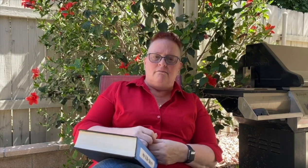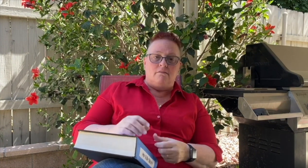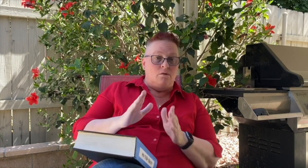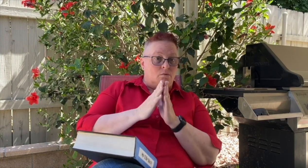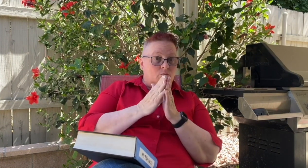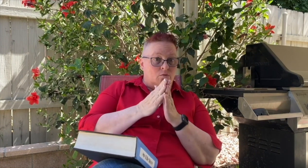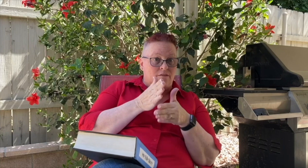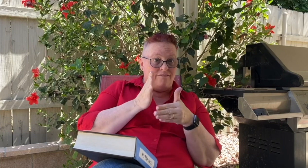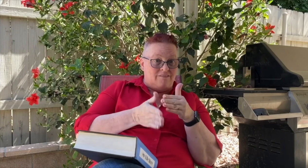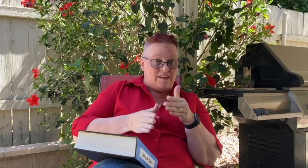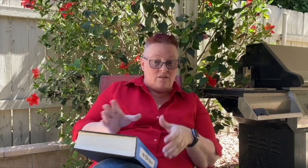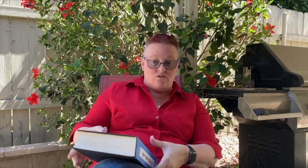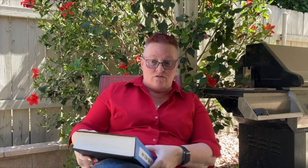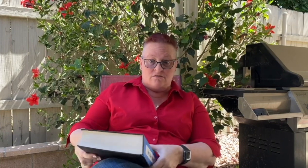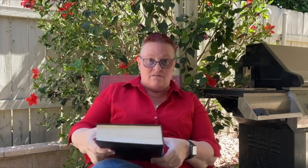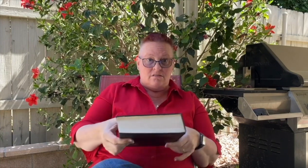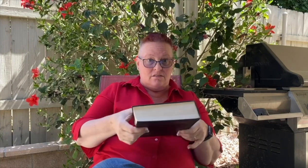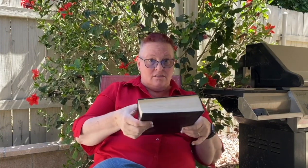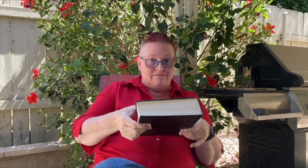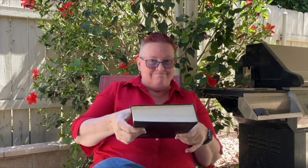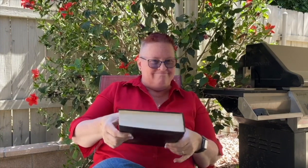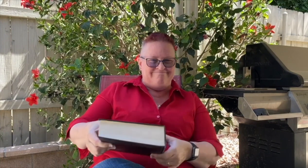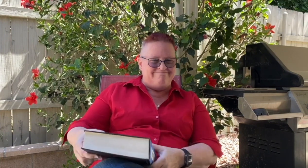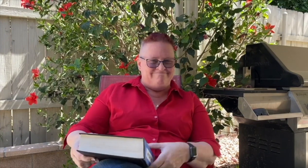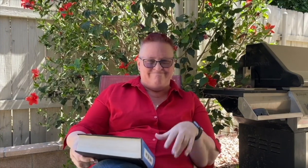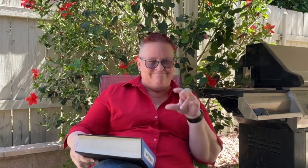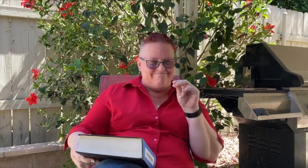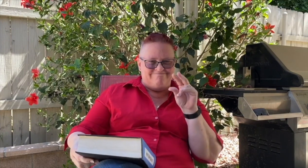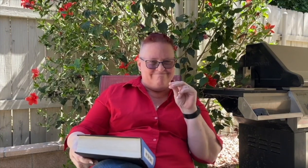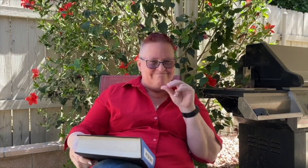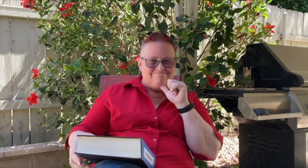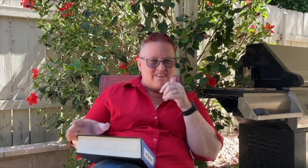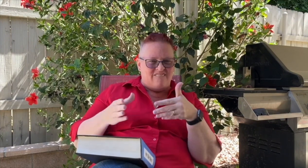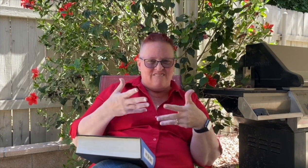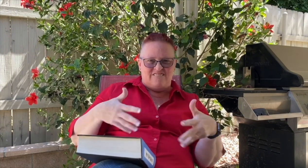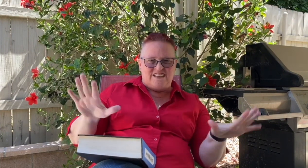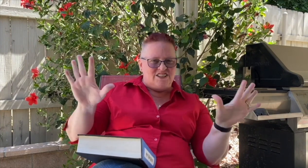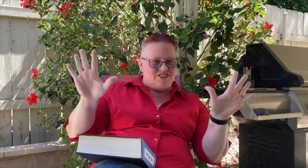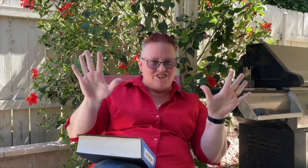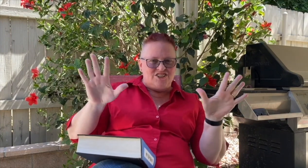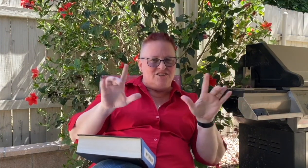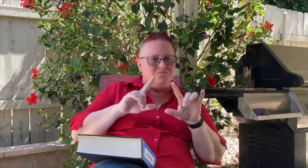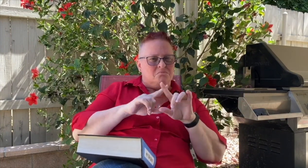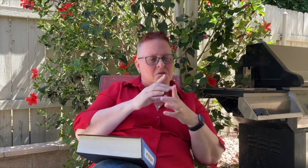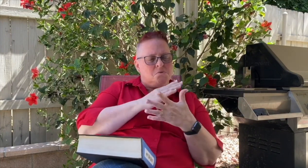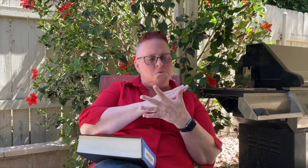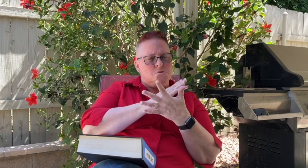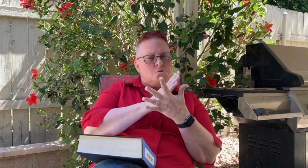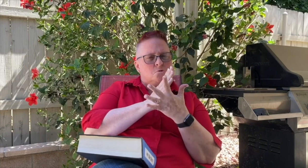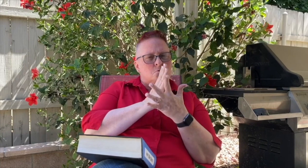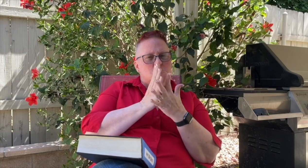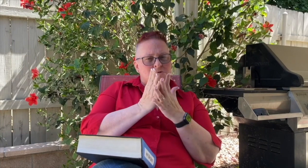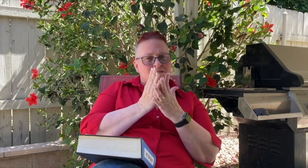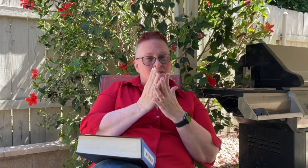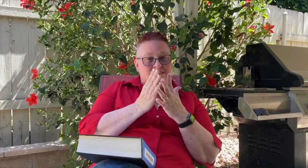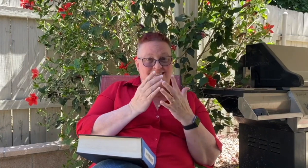that have happened within my life. Is this book complete? Oh, not at all.